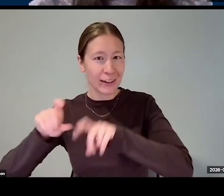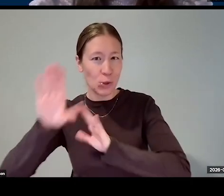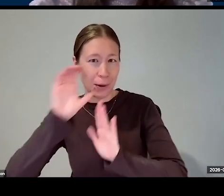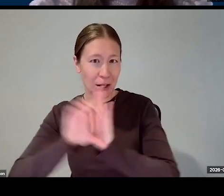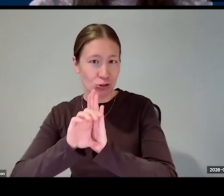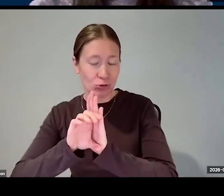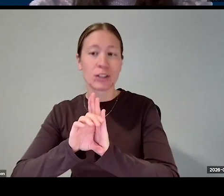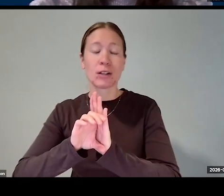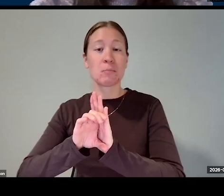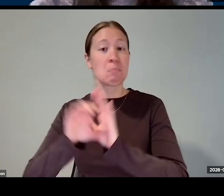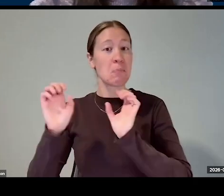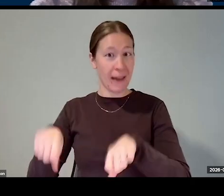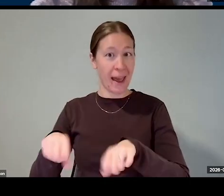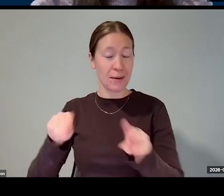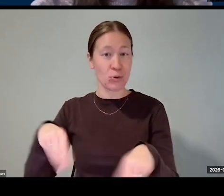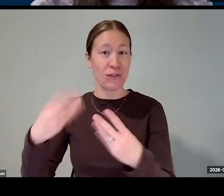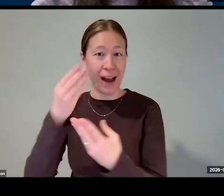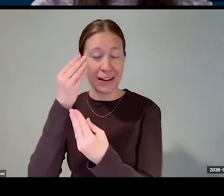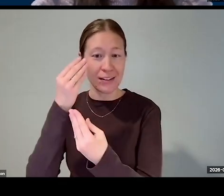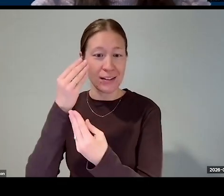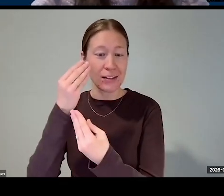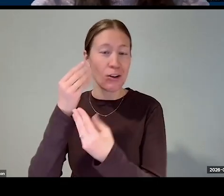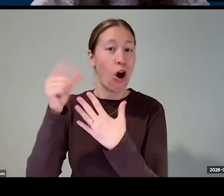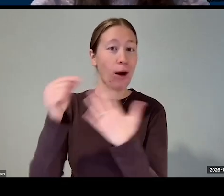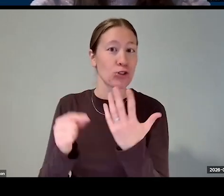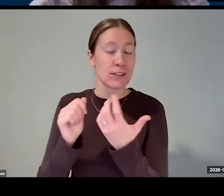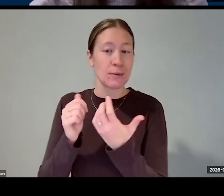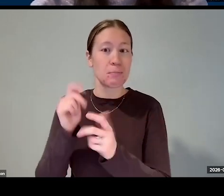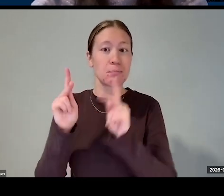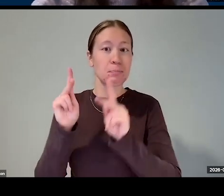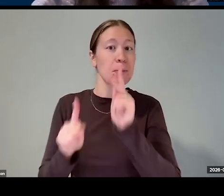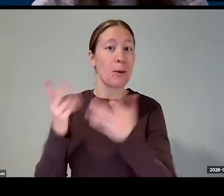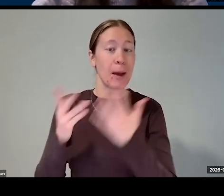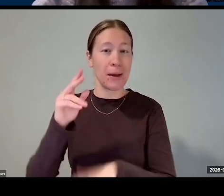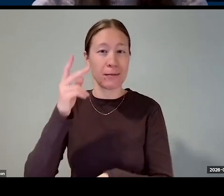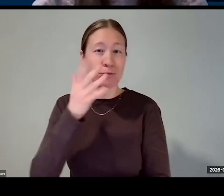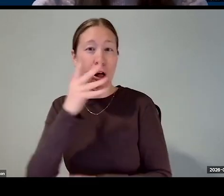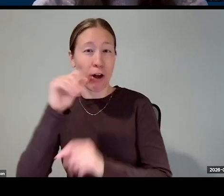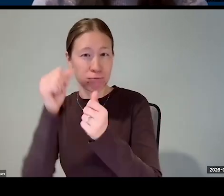for individuals with specific color vision deficiencies. One trick that I like to use is